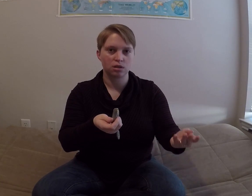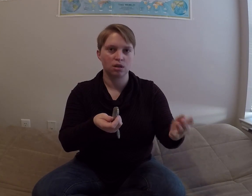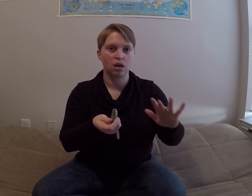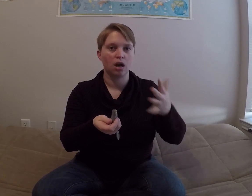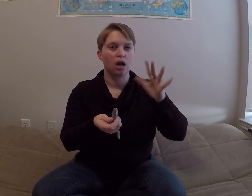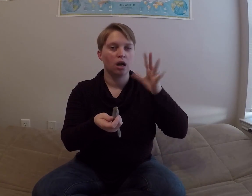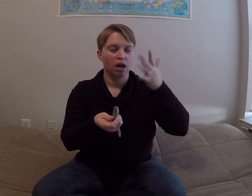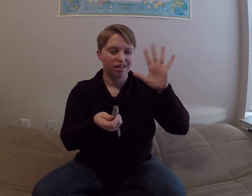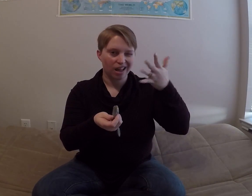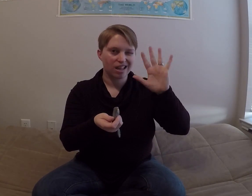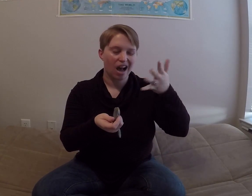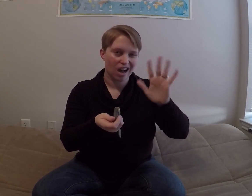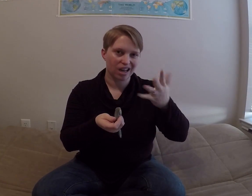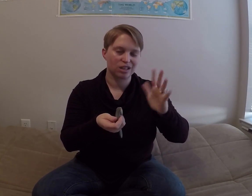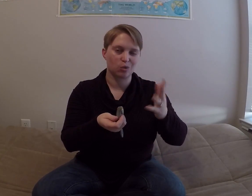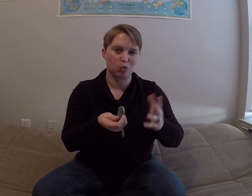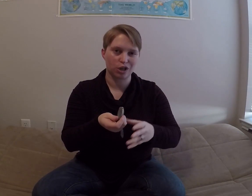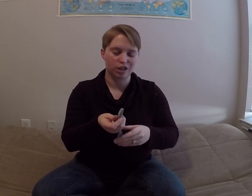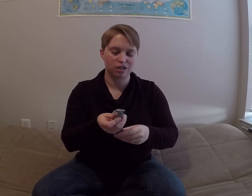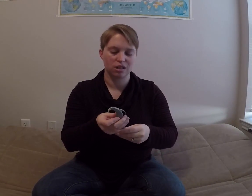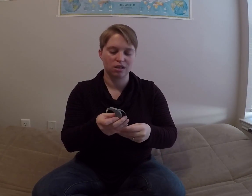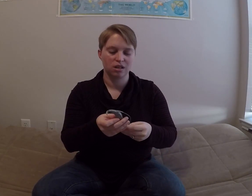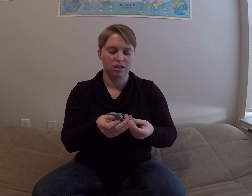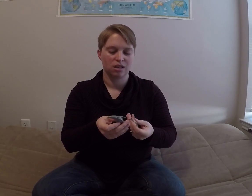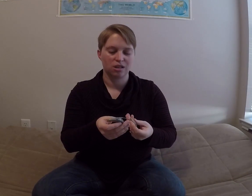They kinda worked.